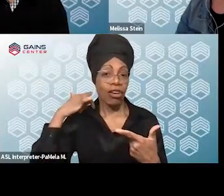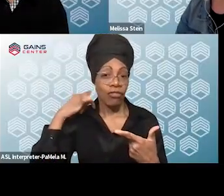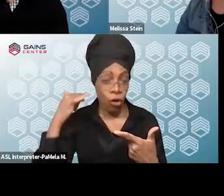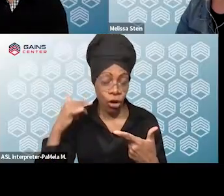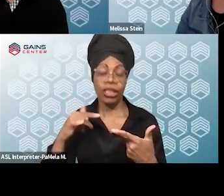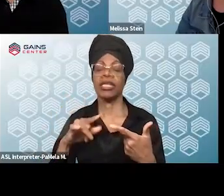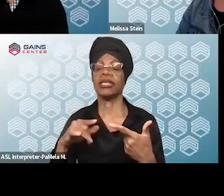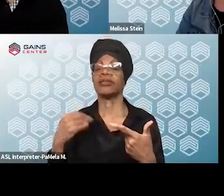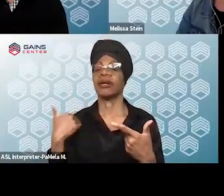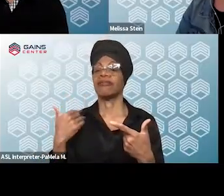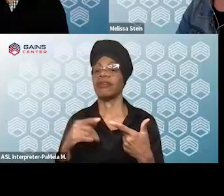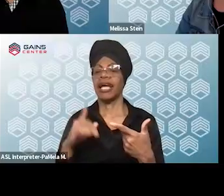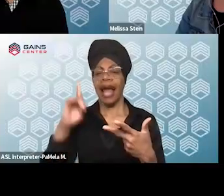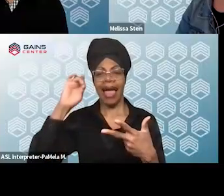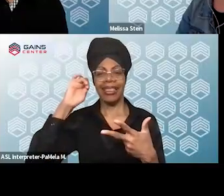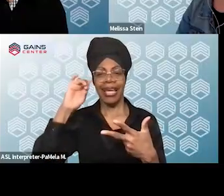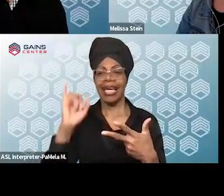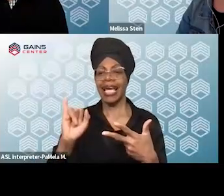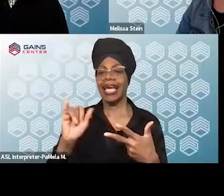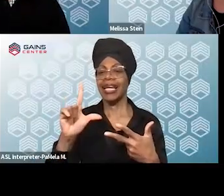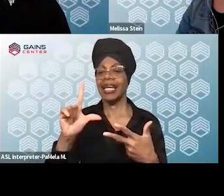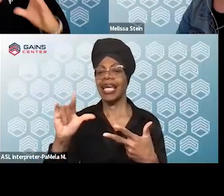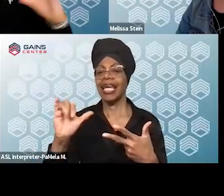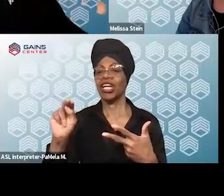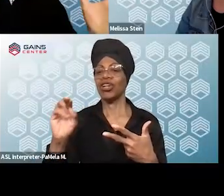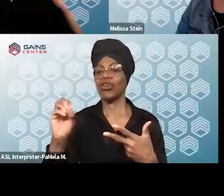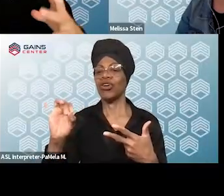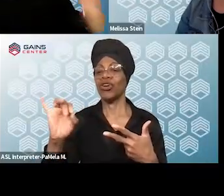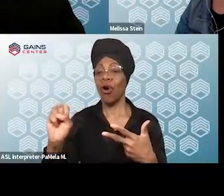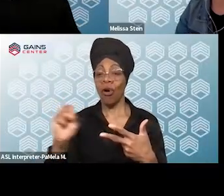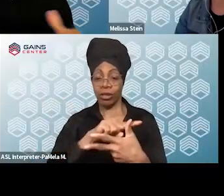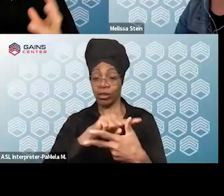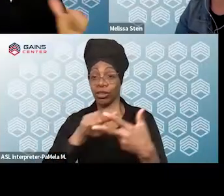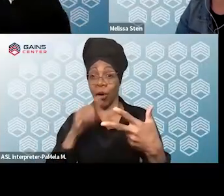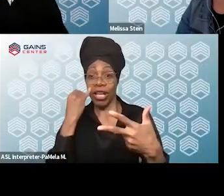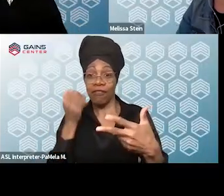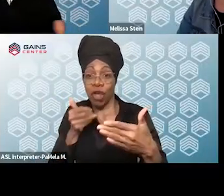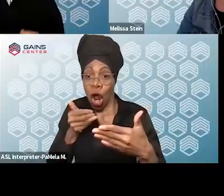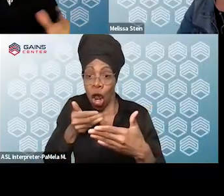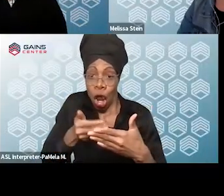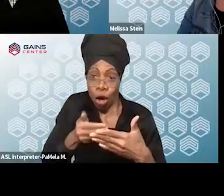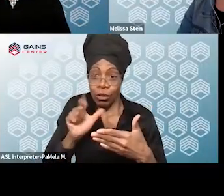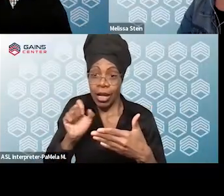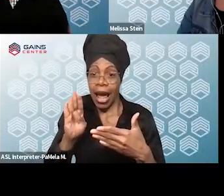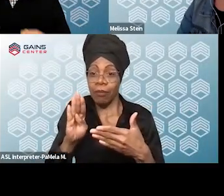and I think there's one in Illinois. So if you're close to a laboratory that does DNA authentication